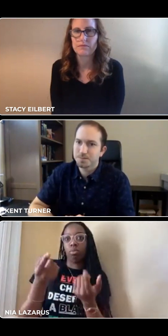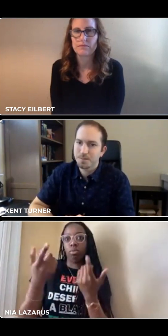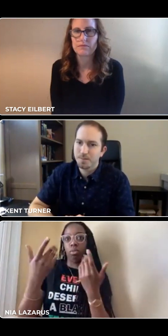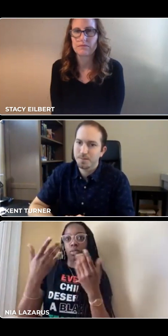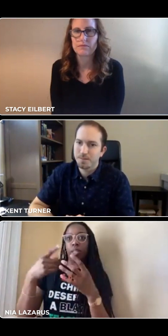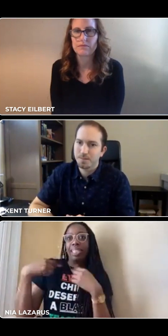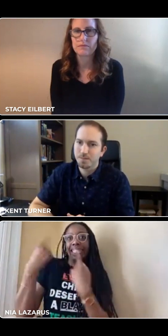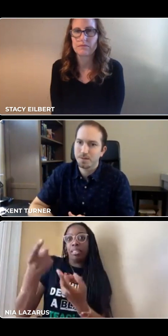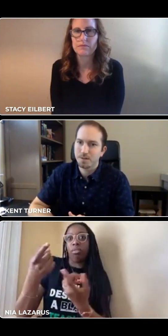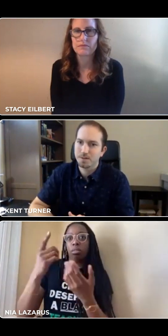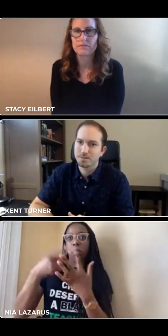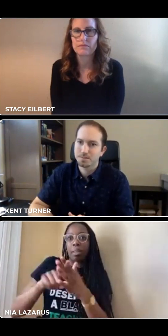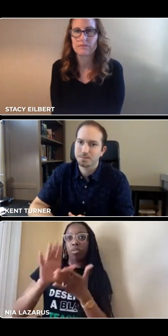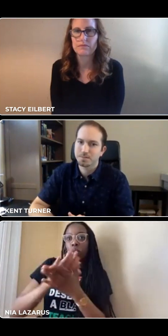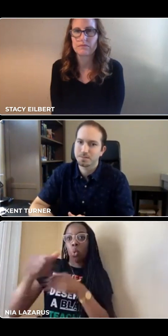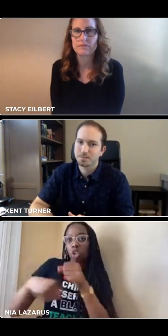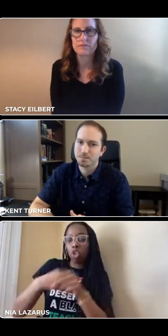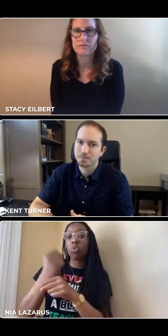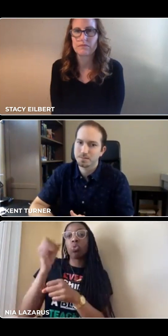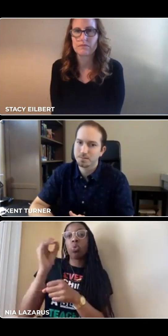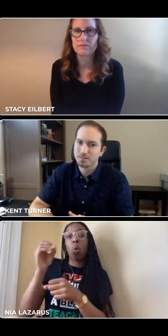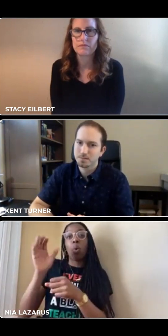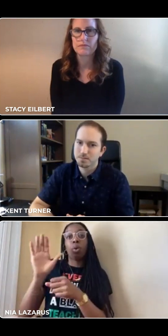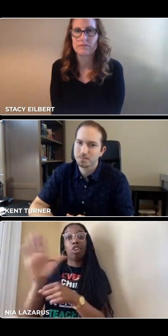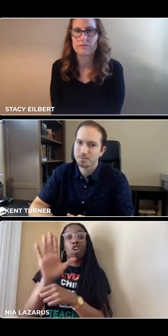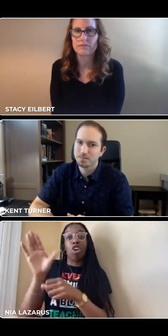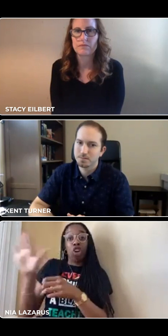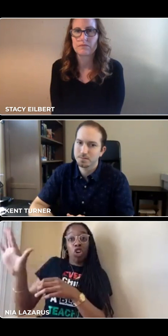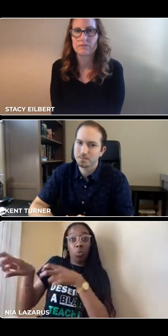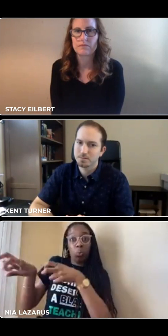very close relationship with the family, and they're very well-coordinated, and they've